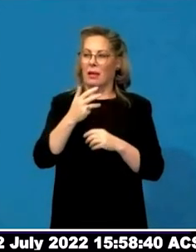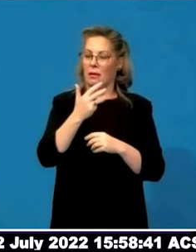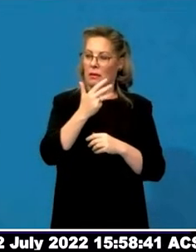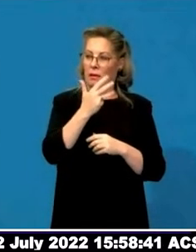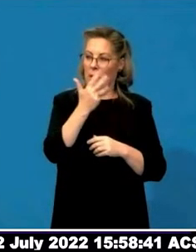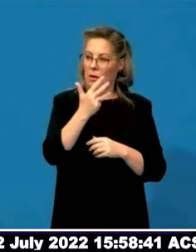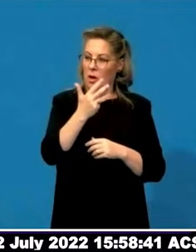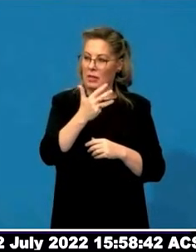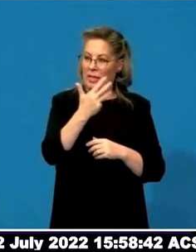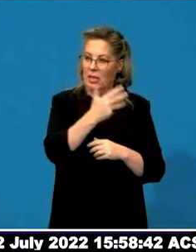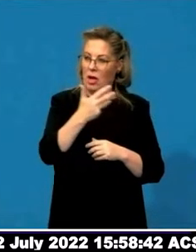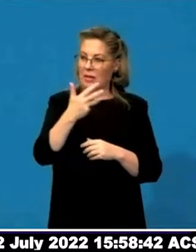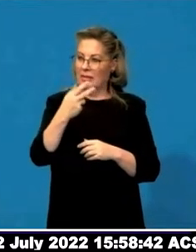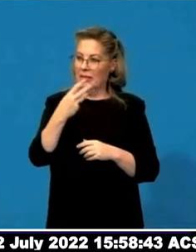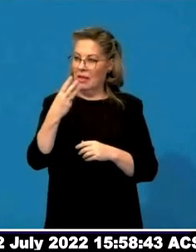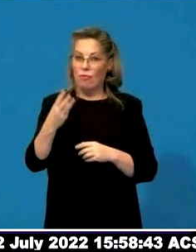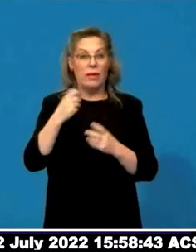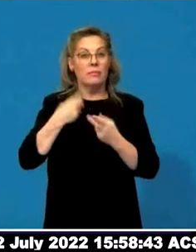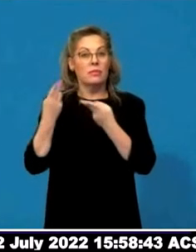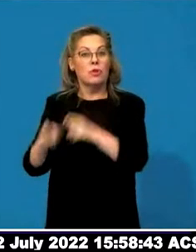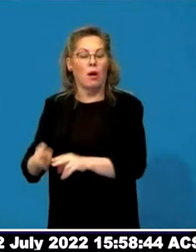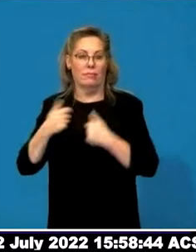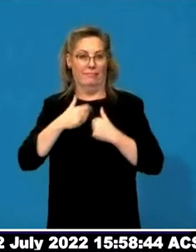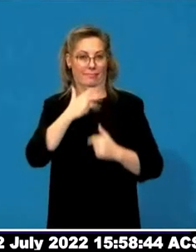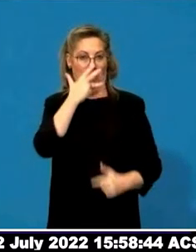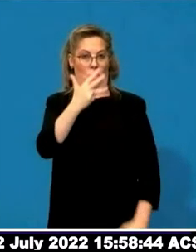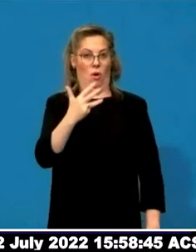I was nine years old when Dad passed on, so I wanted to do